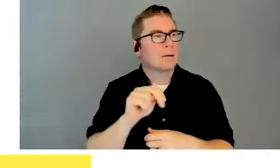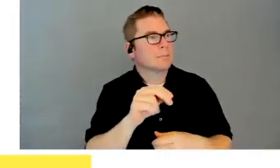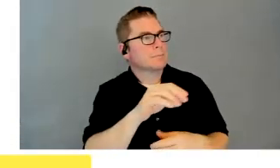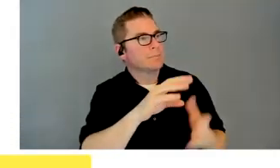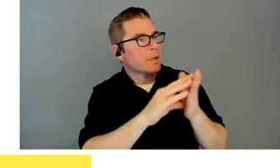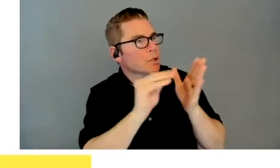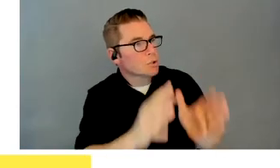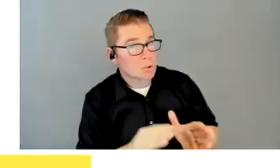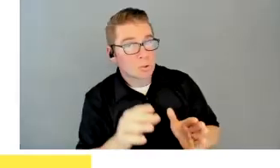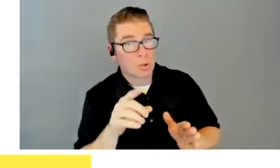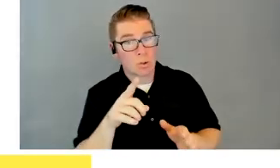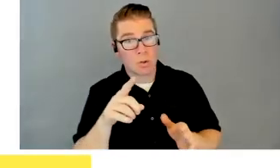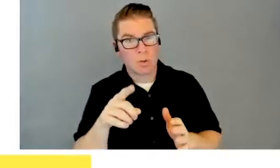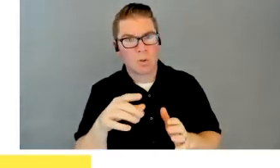They won't tell you that, but they do